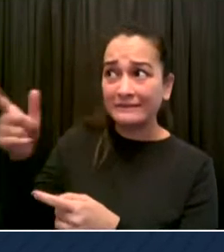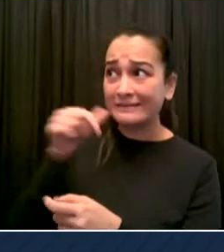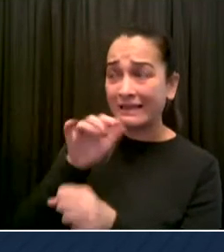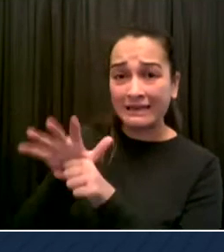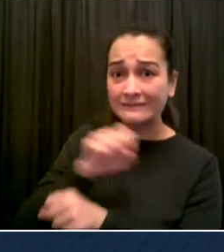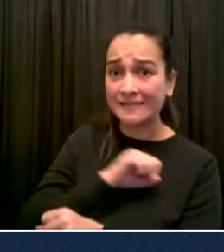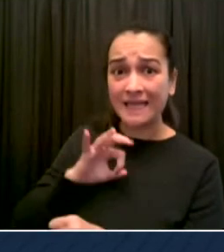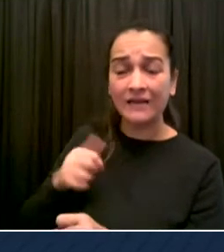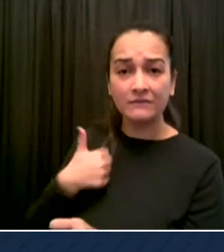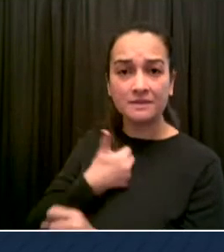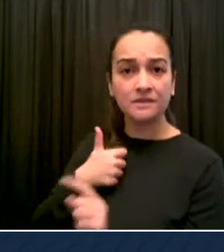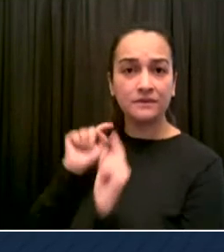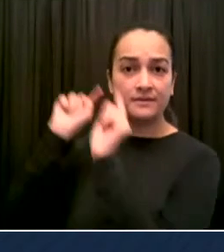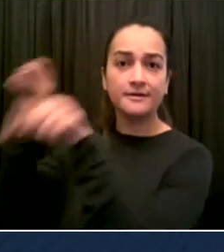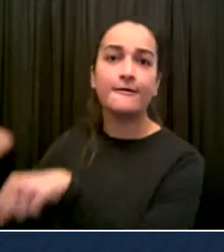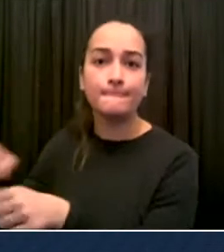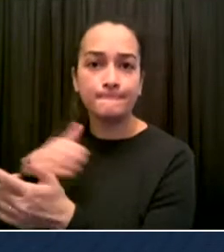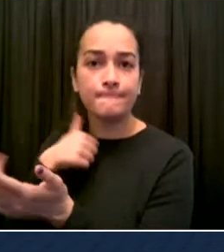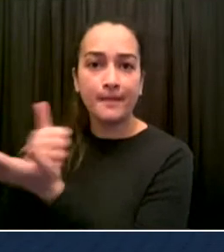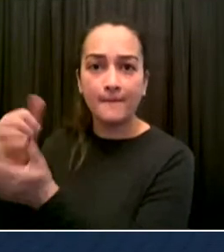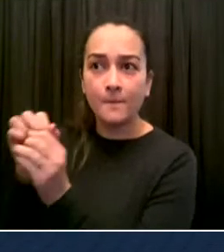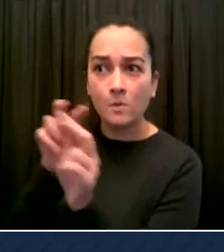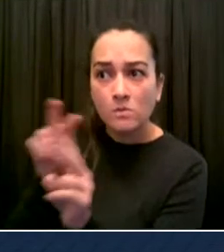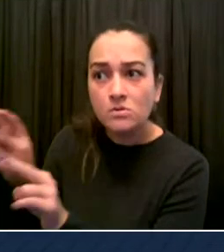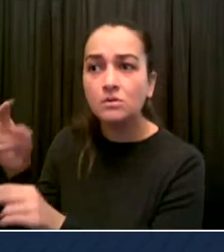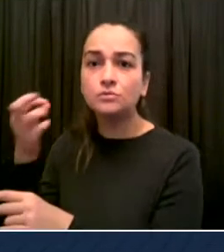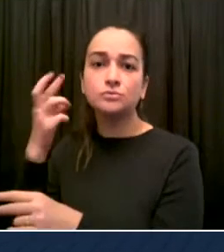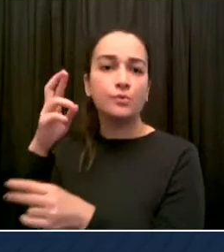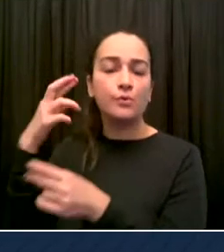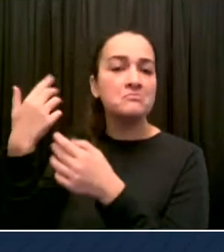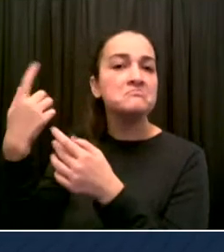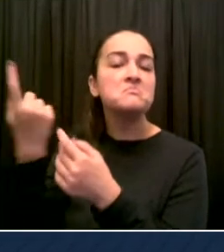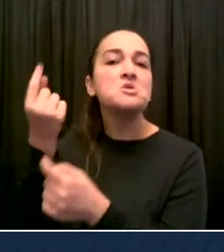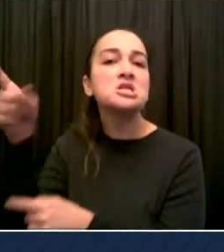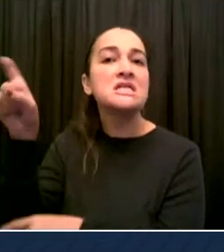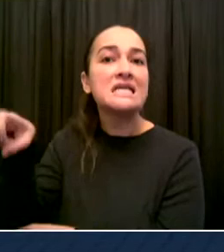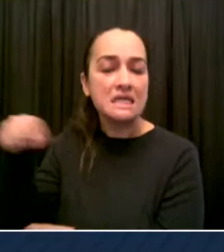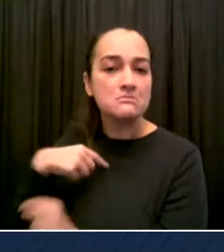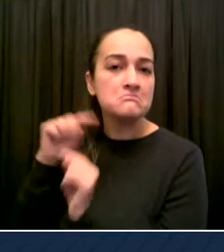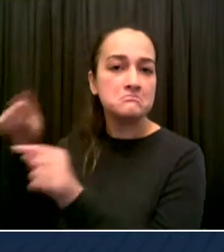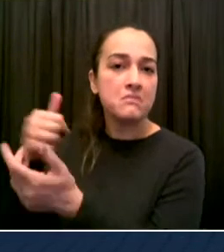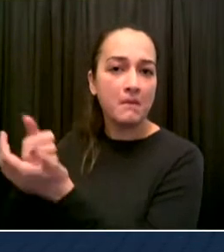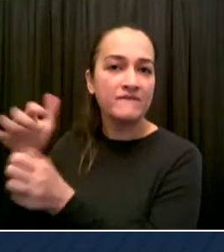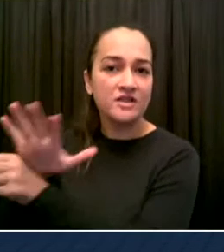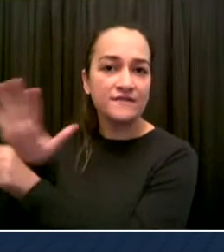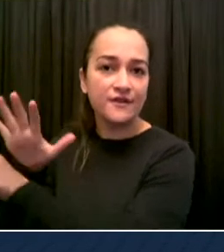IT WILL START AT ONE LEVEL BUT WE HOPE TO RAMP UP QUICKLY. THAT IS IN OUR COURT BUILDINGS